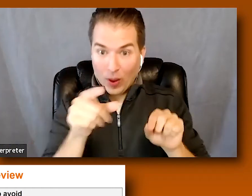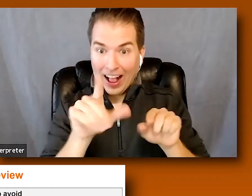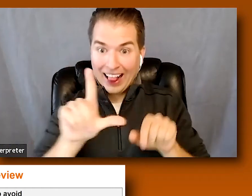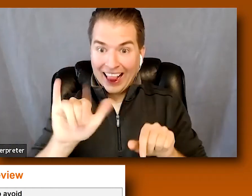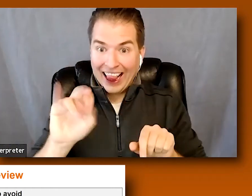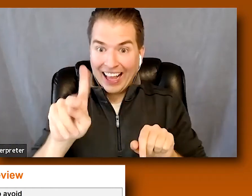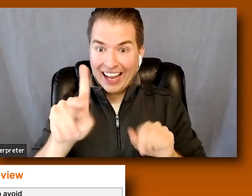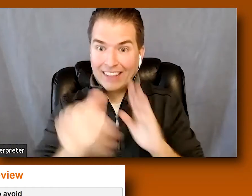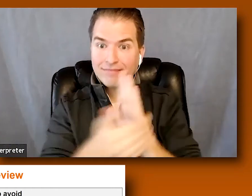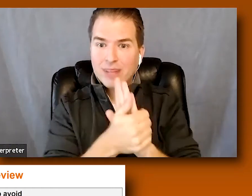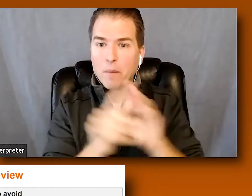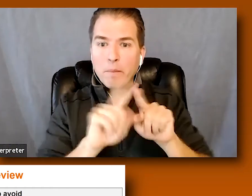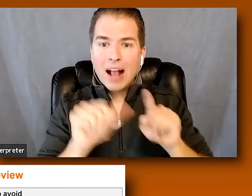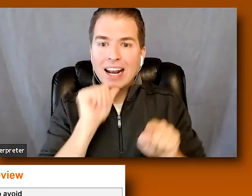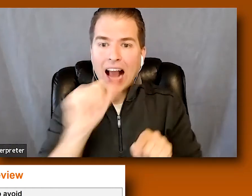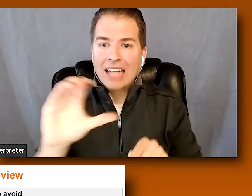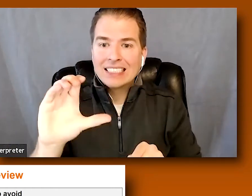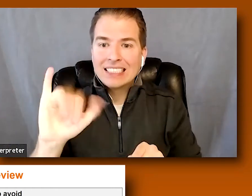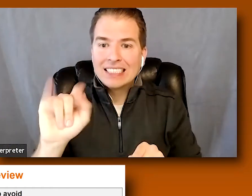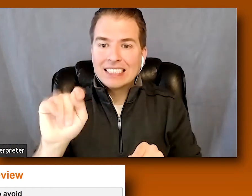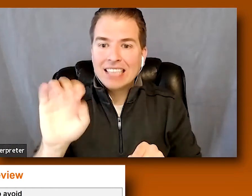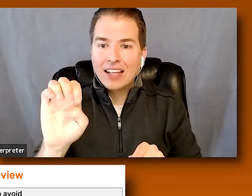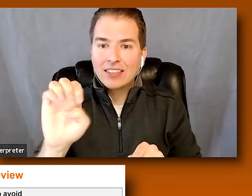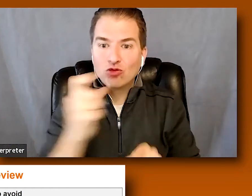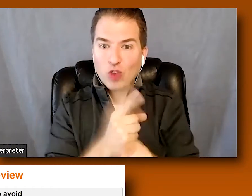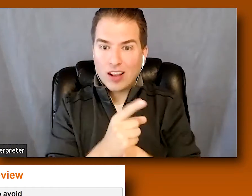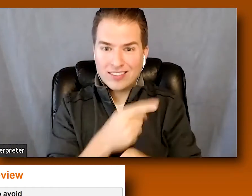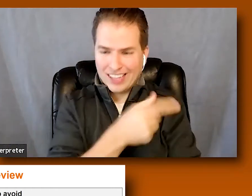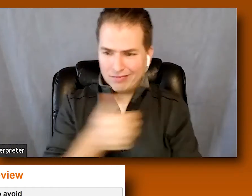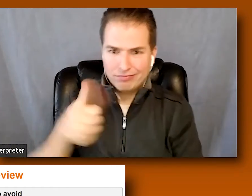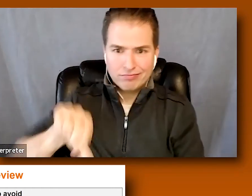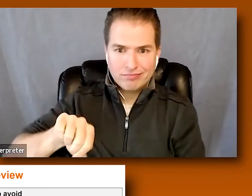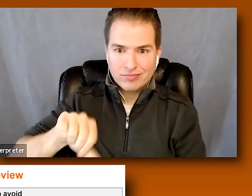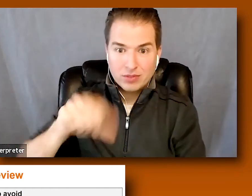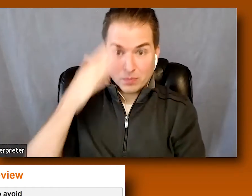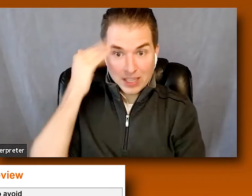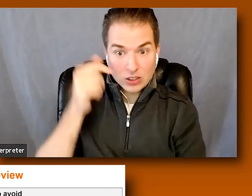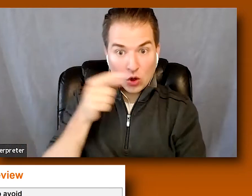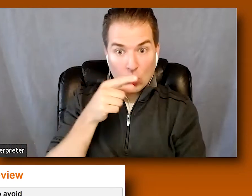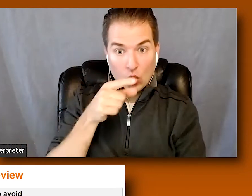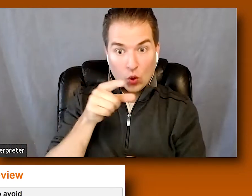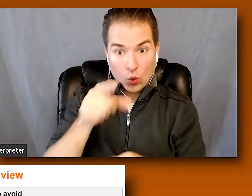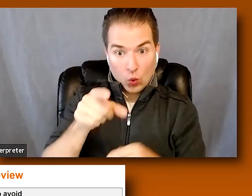because that's viewed upon you trying to circumvent the page limits.